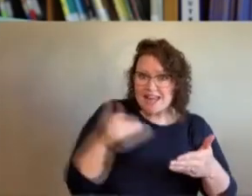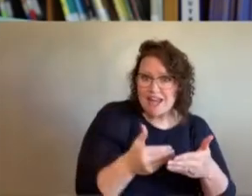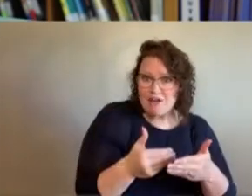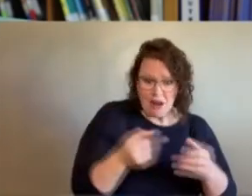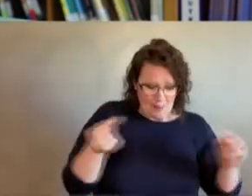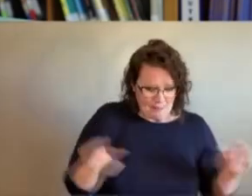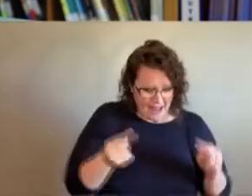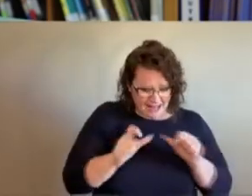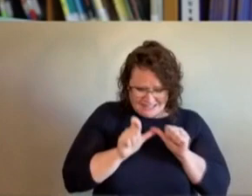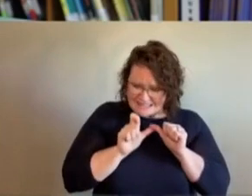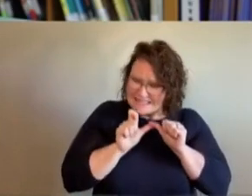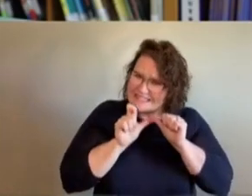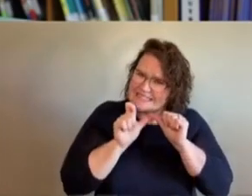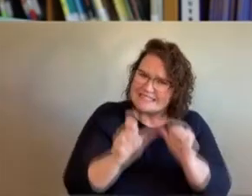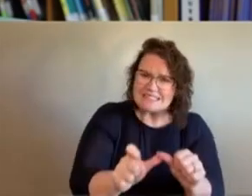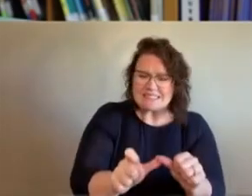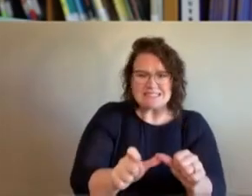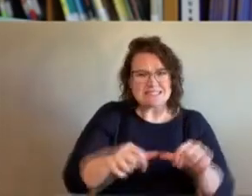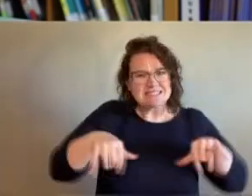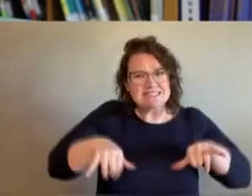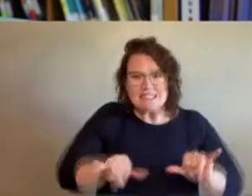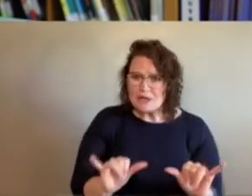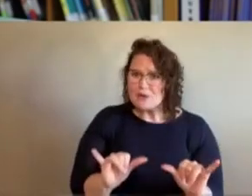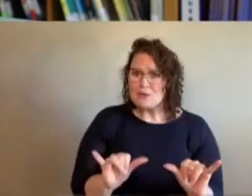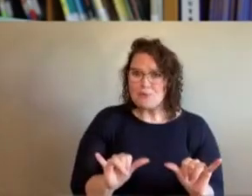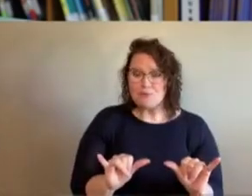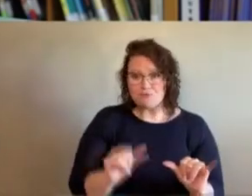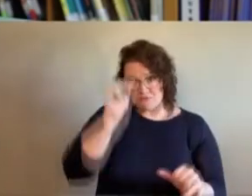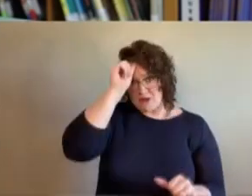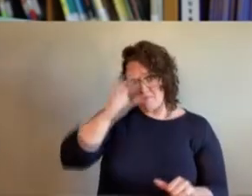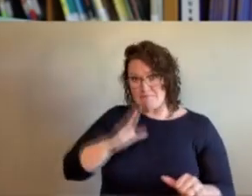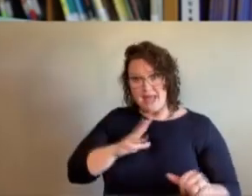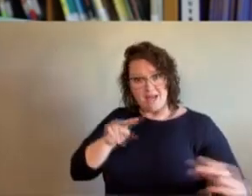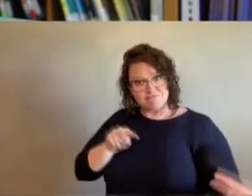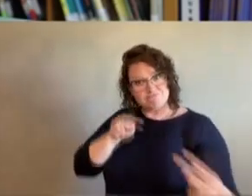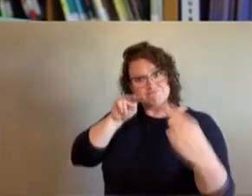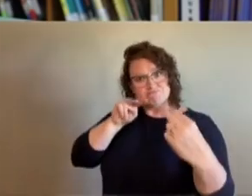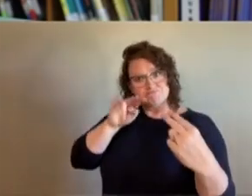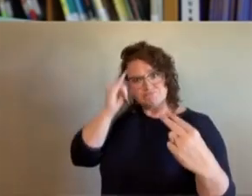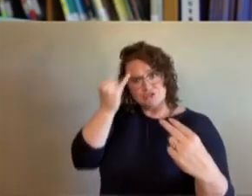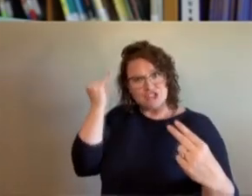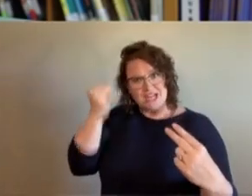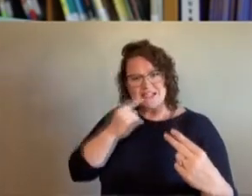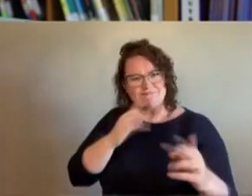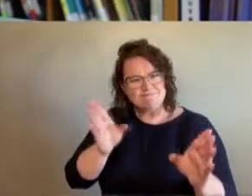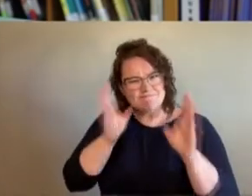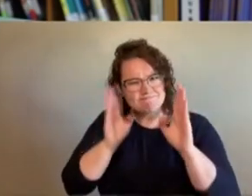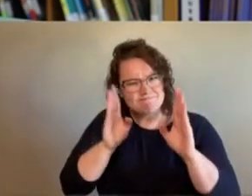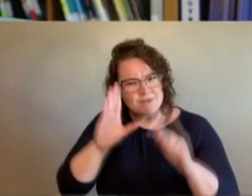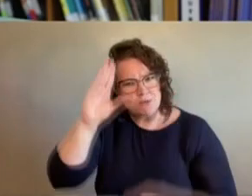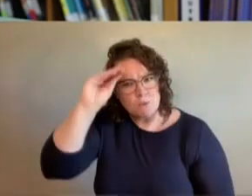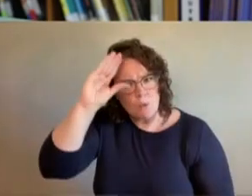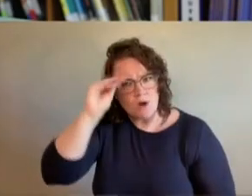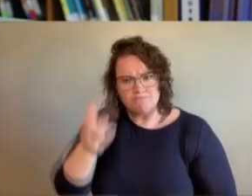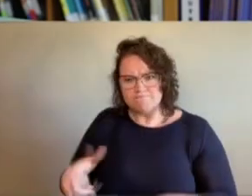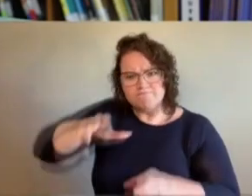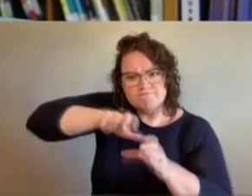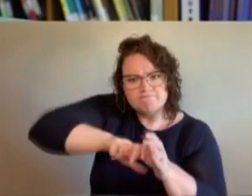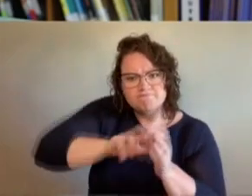lpst suck -- lost sight of the things that make children whole. He needed the love of his mom and his pop, and without them close by, the pain would not